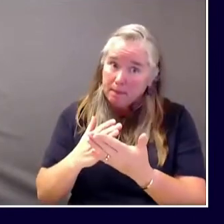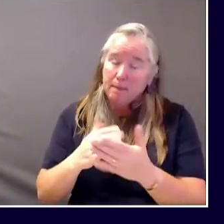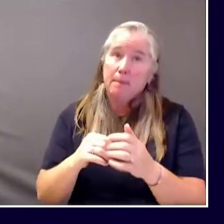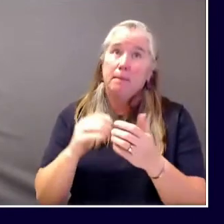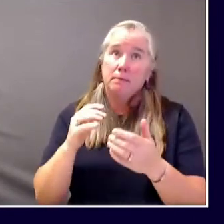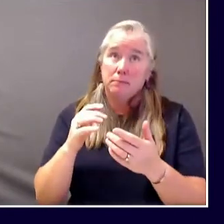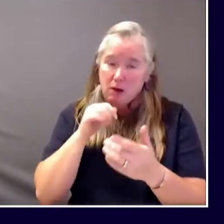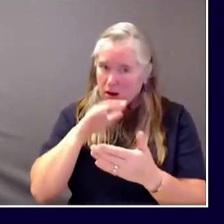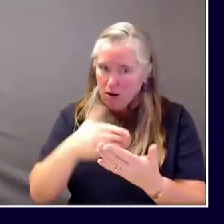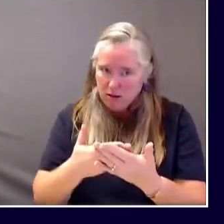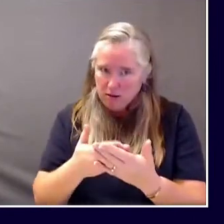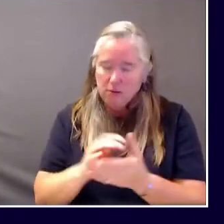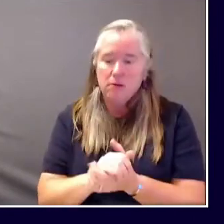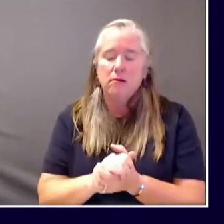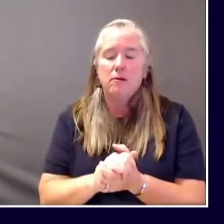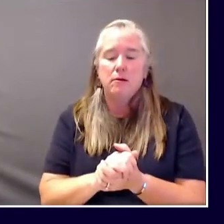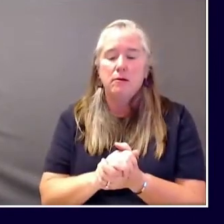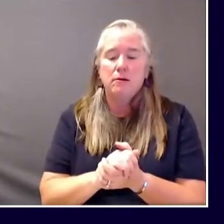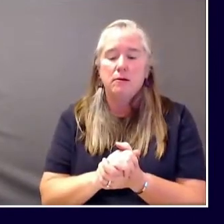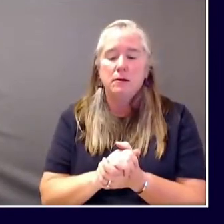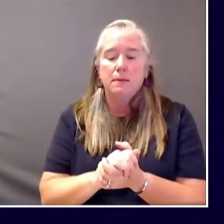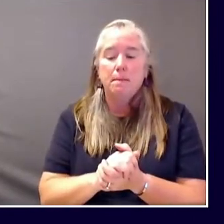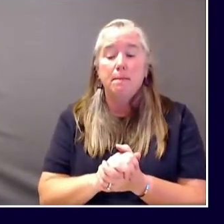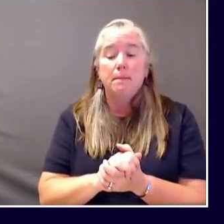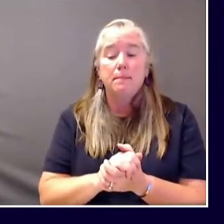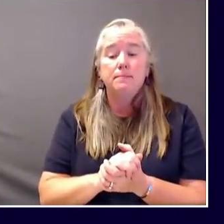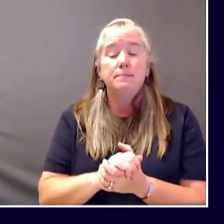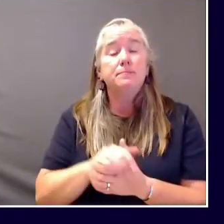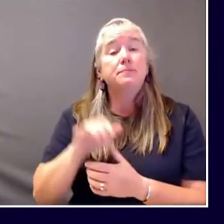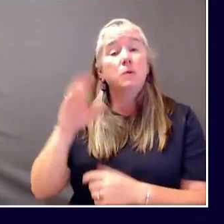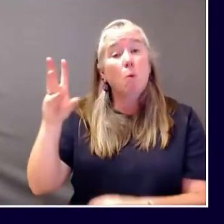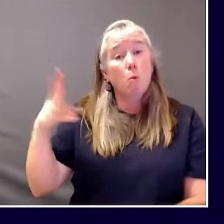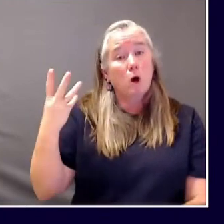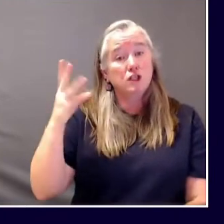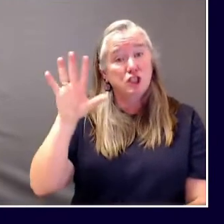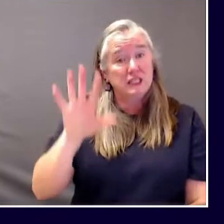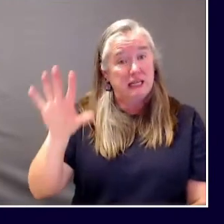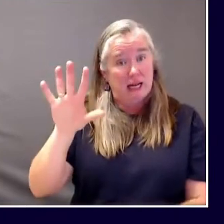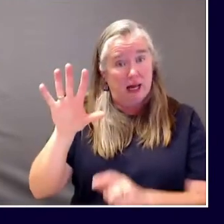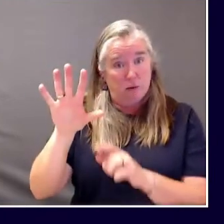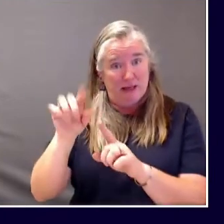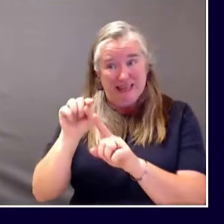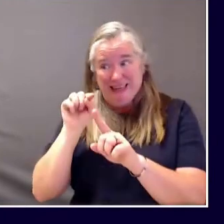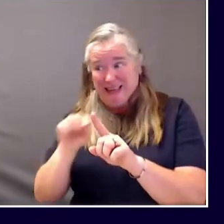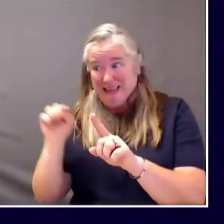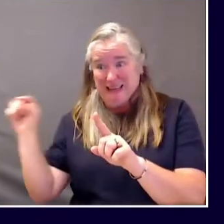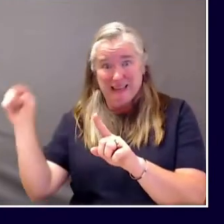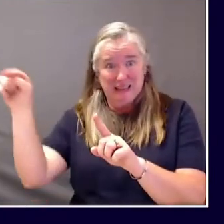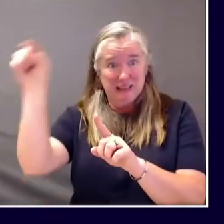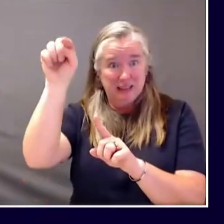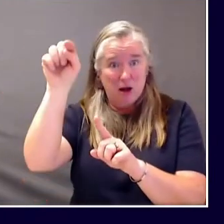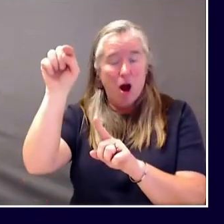happened is that other existing